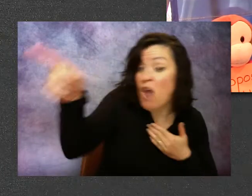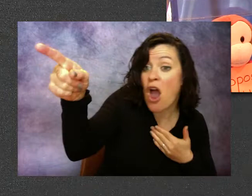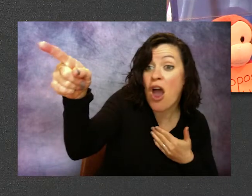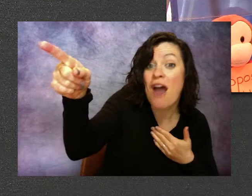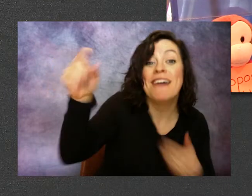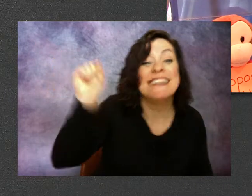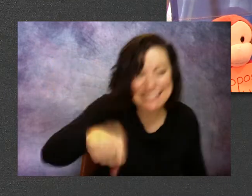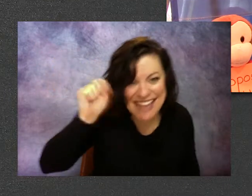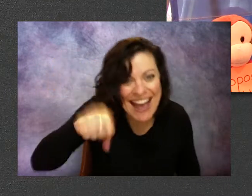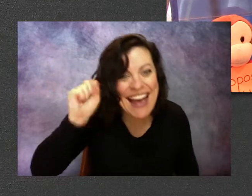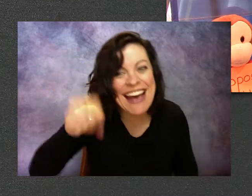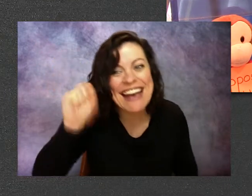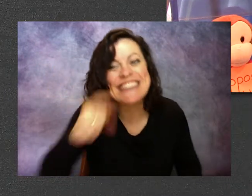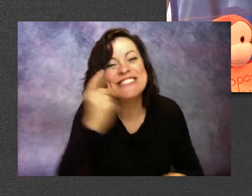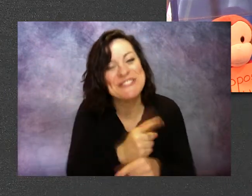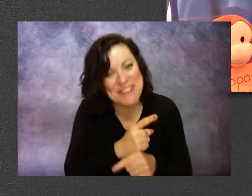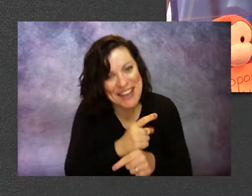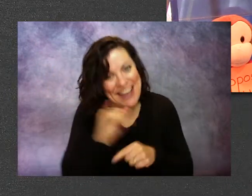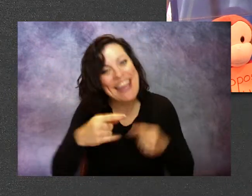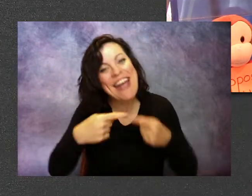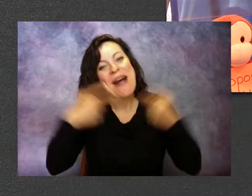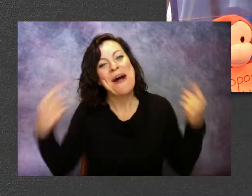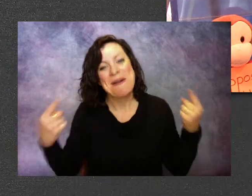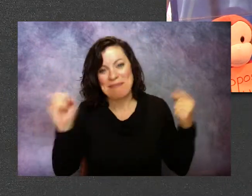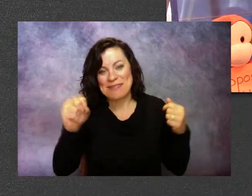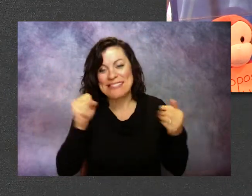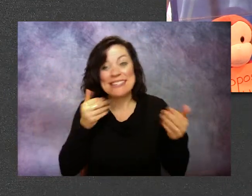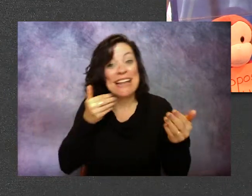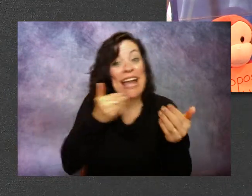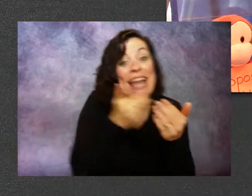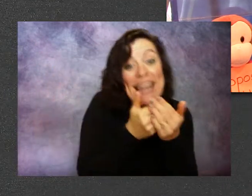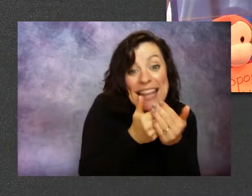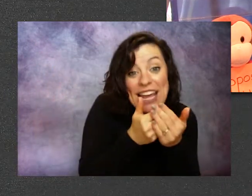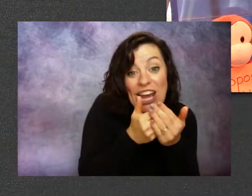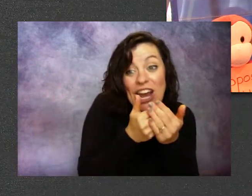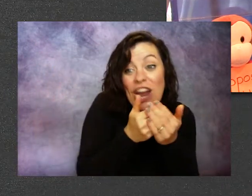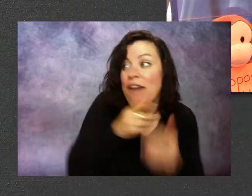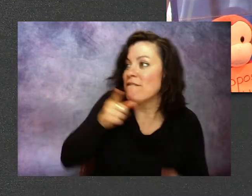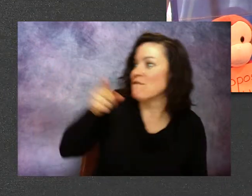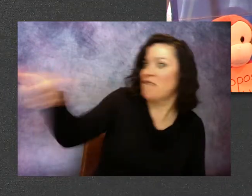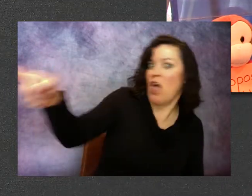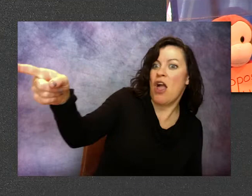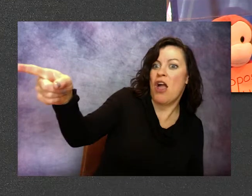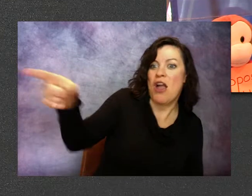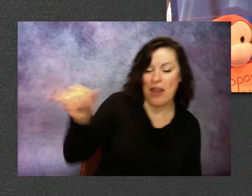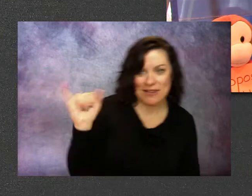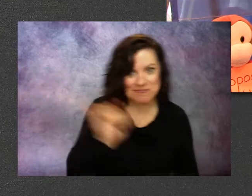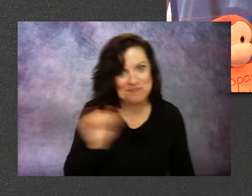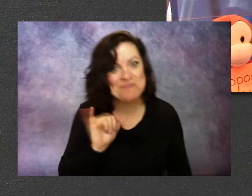You got it. I think we saw the kitties doing that, didn't we? How fun. All right, we have three left,